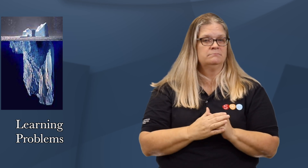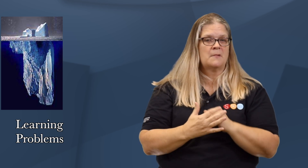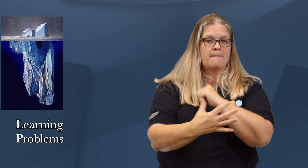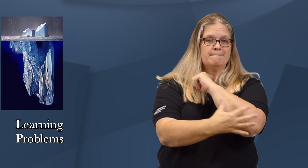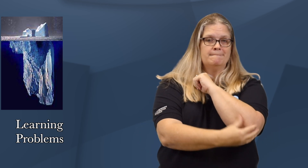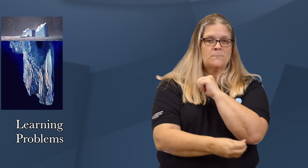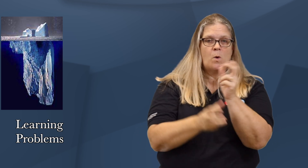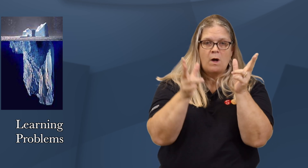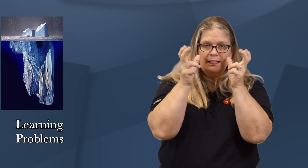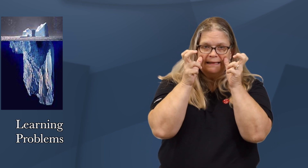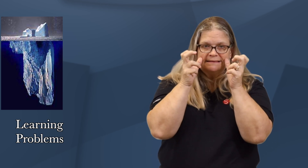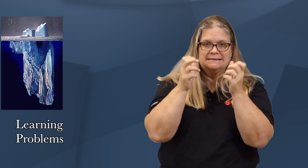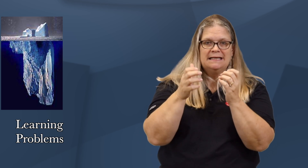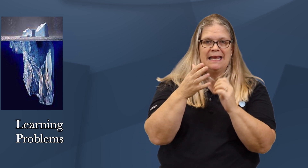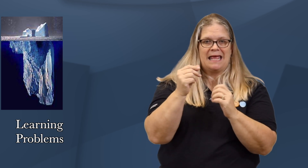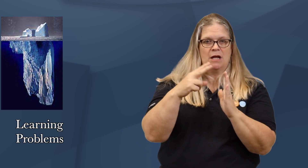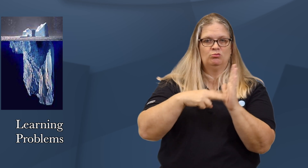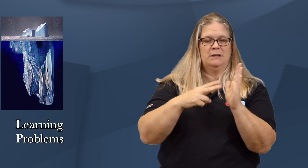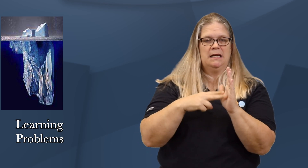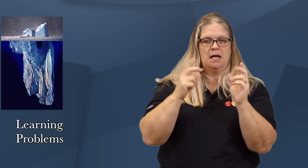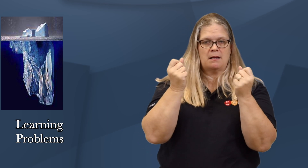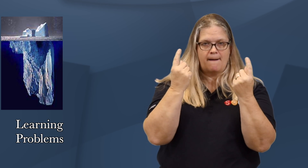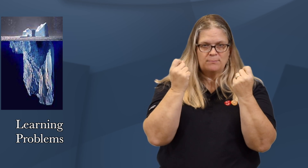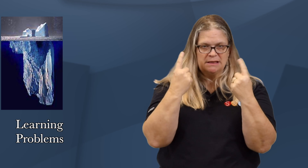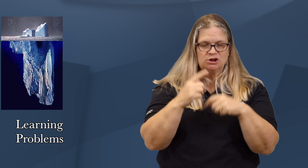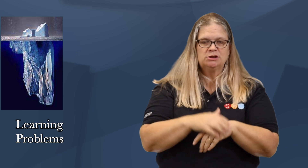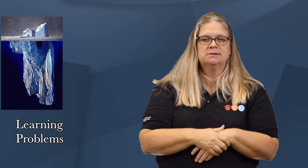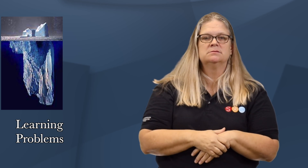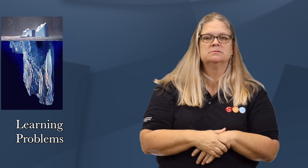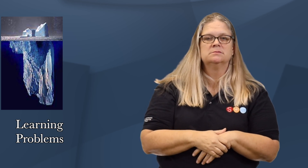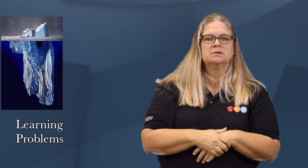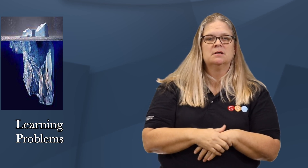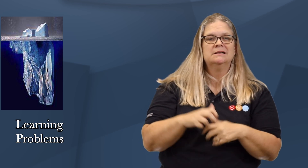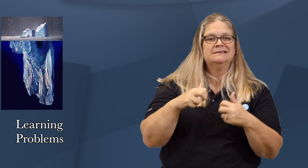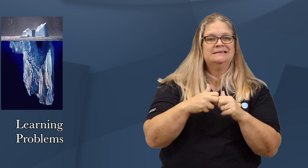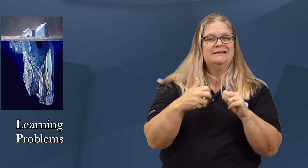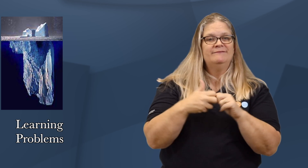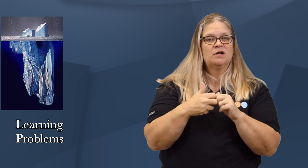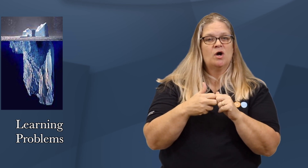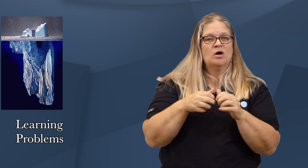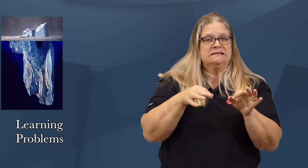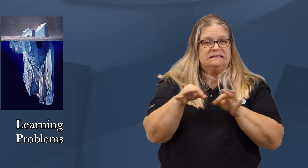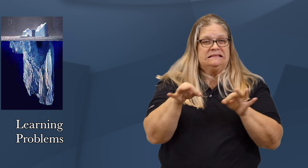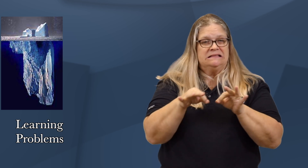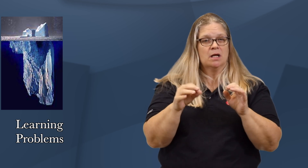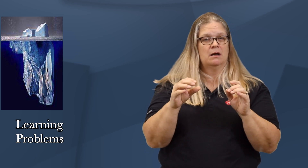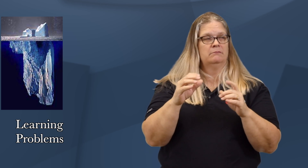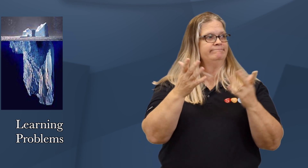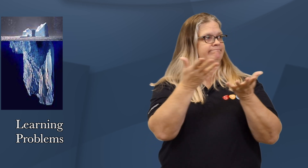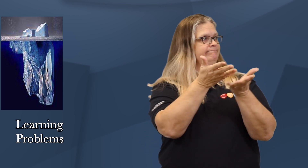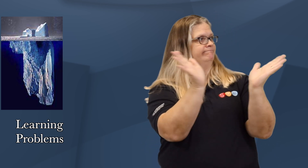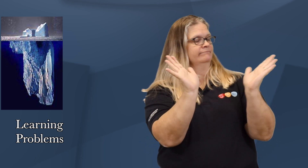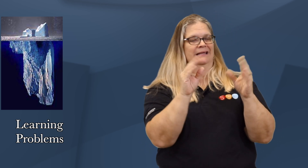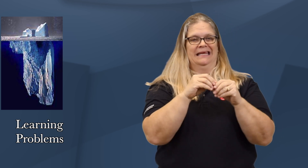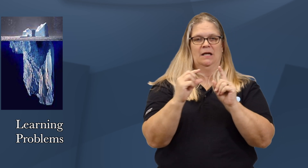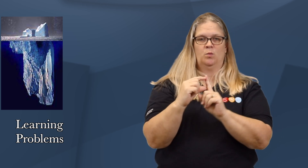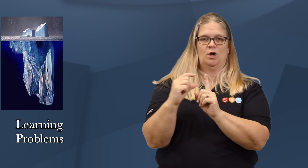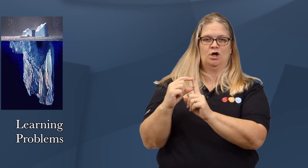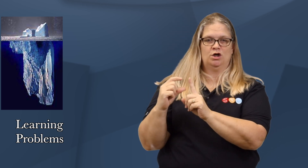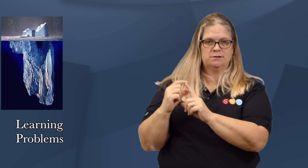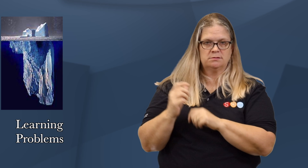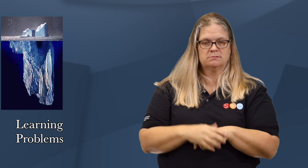poor listening and reading comprehension, difficulty in describing the world in terms of words,